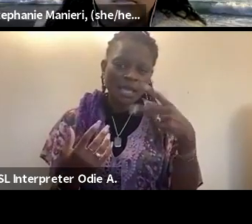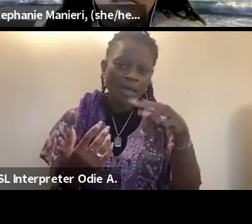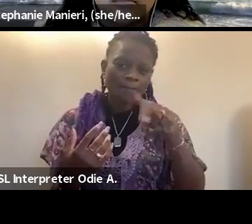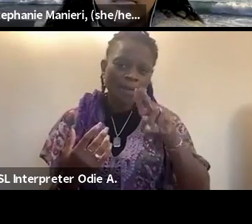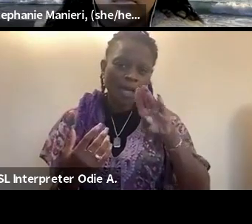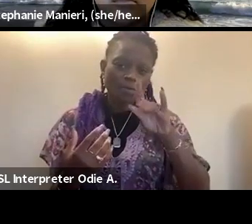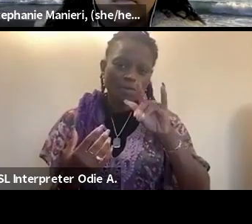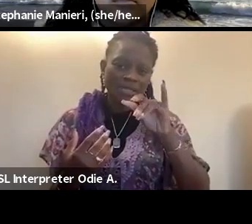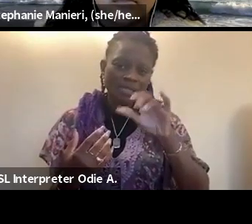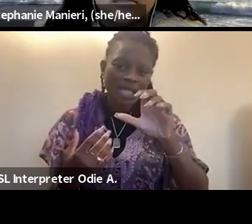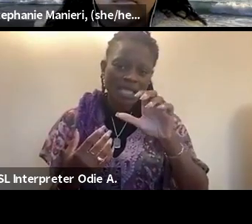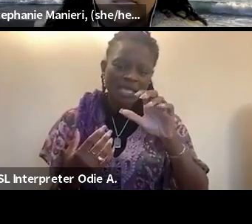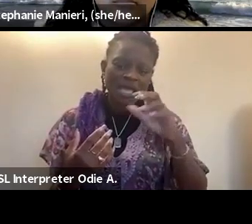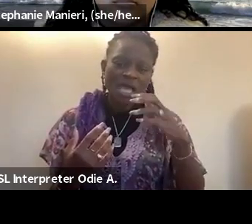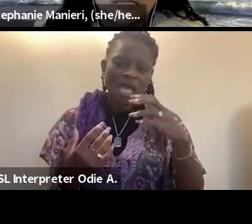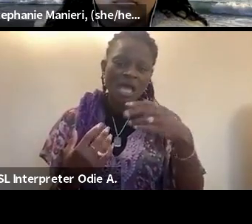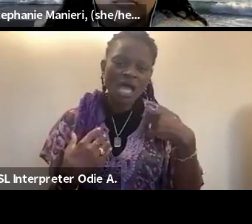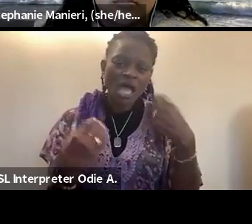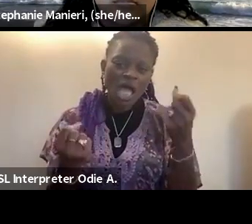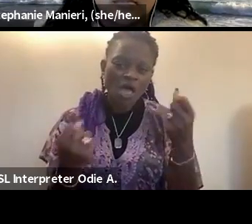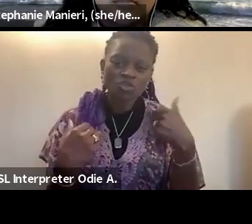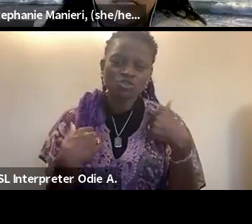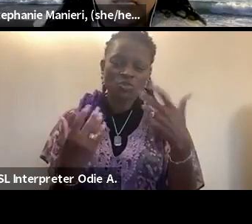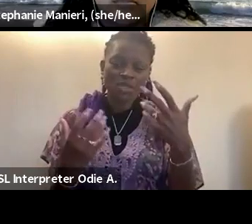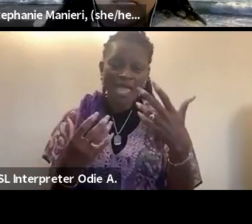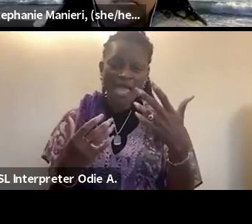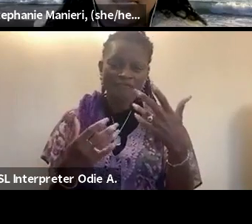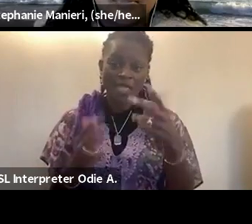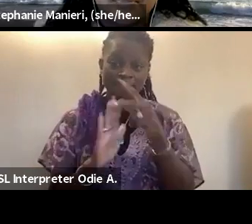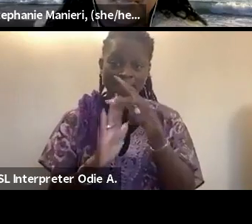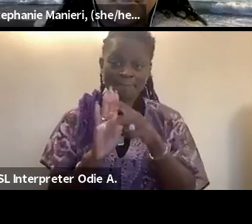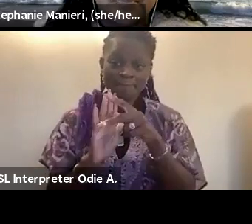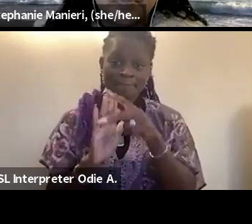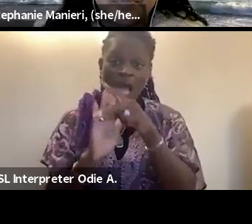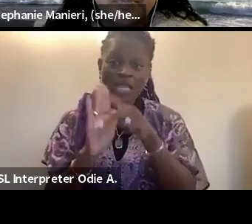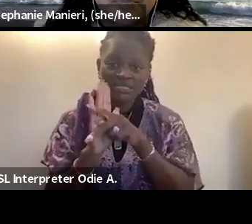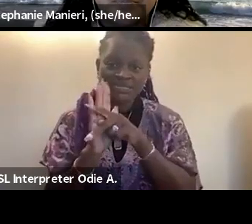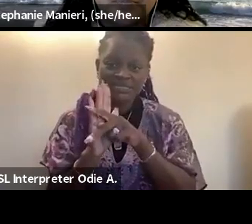Where we have center policy in the middle of it as a governmental entity